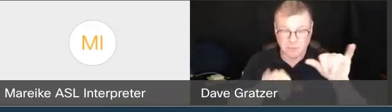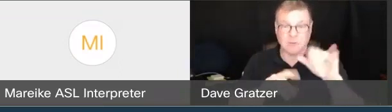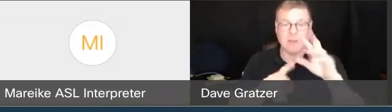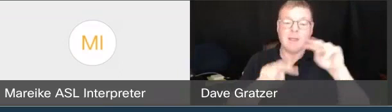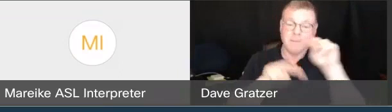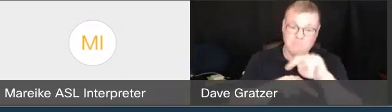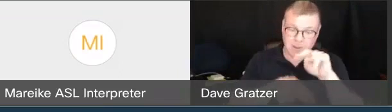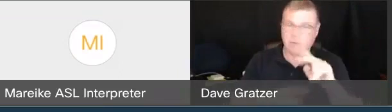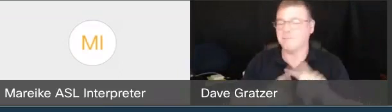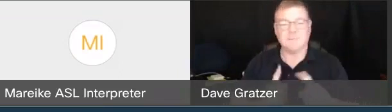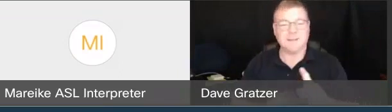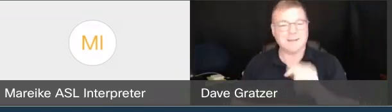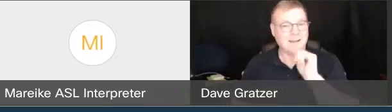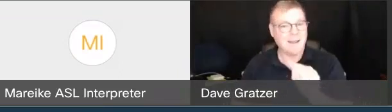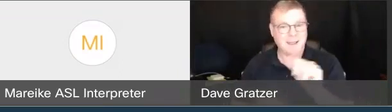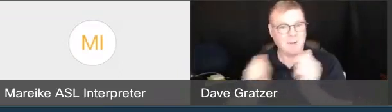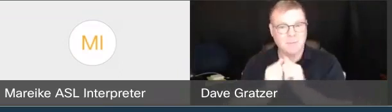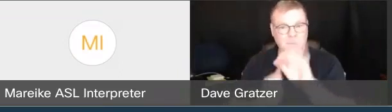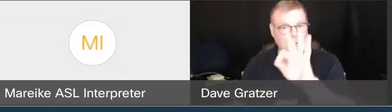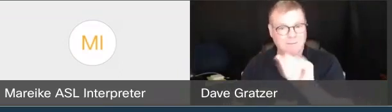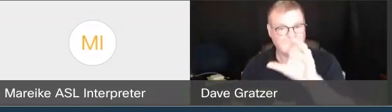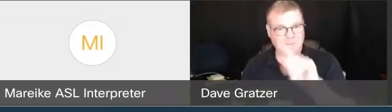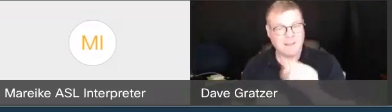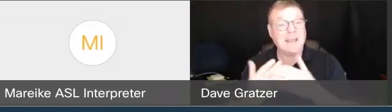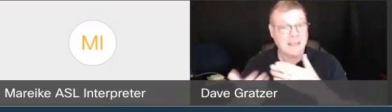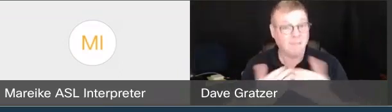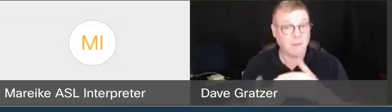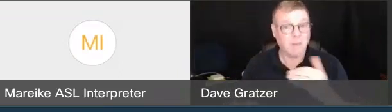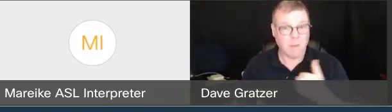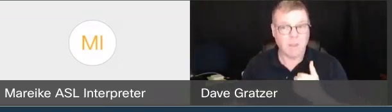but not so with FACT , even though we probably have some teams here in North Carolina,